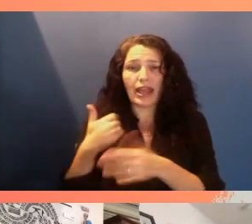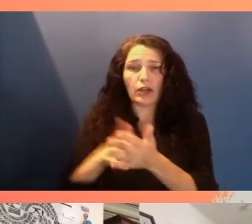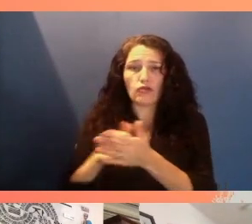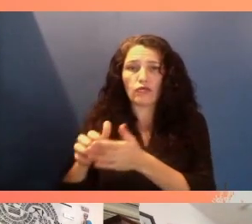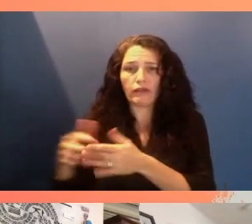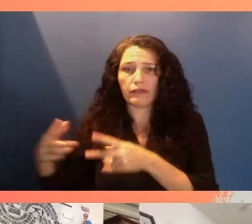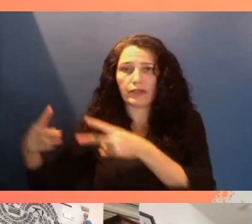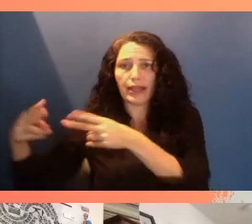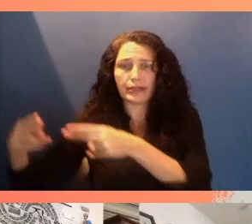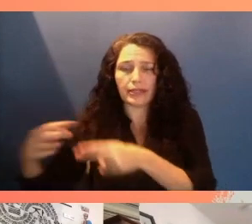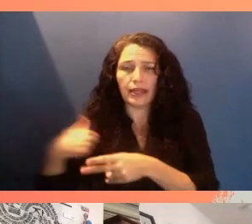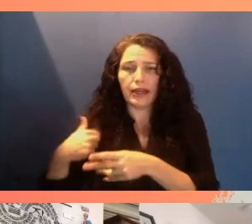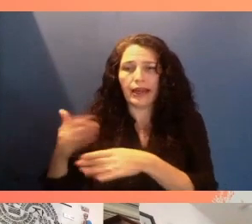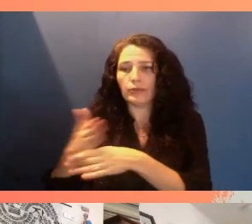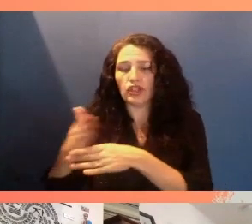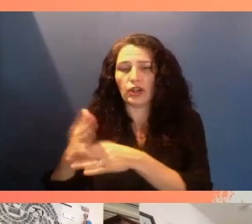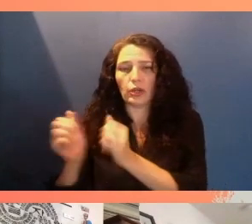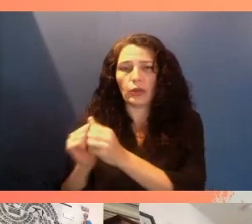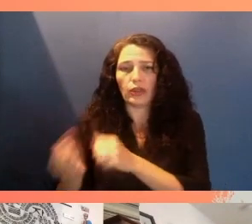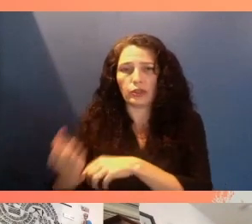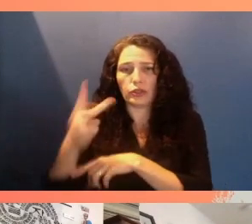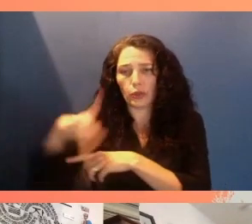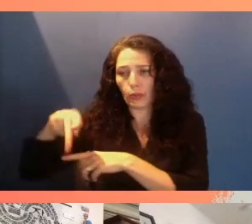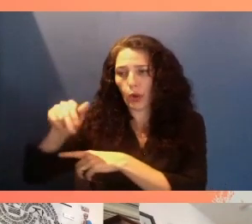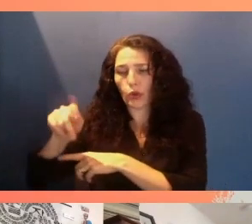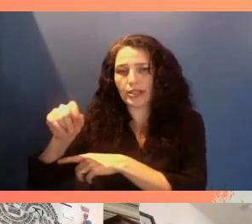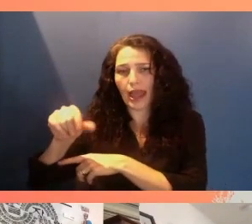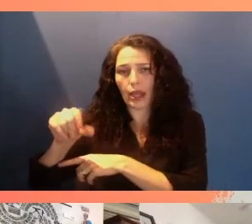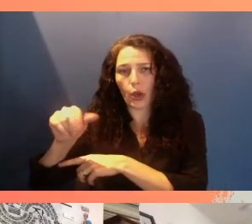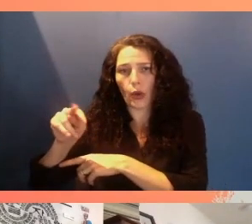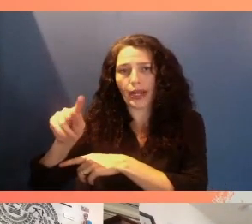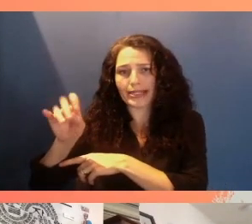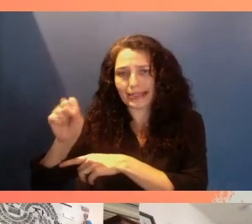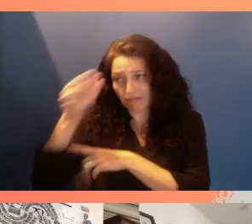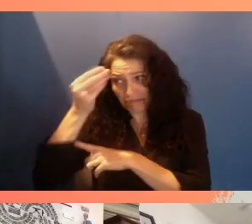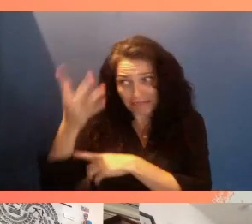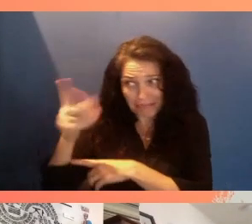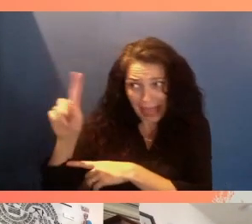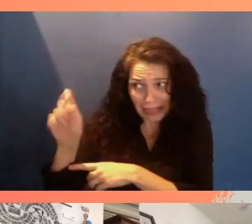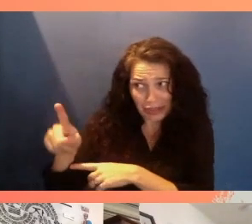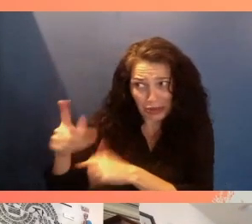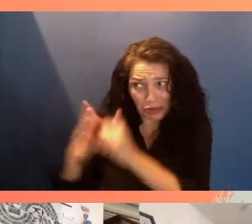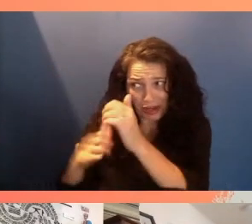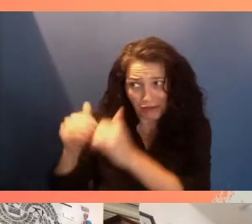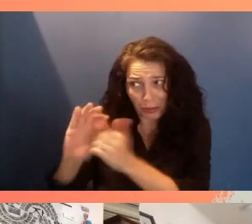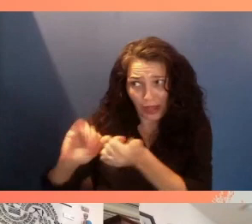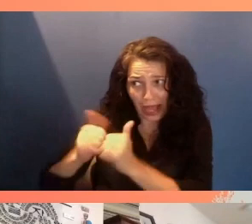I'm sharing with the two protagonists to let them know, are you comfortable with how you're being represented?